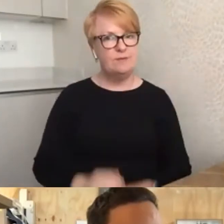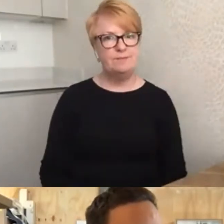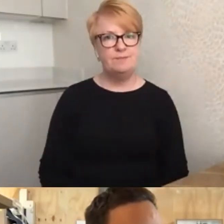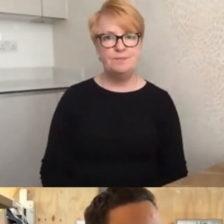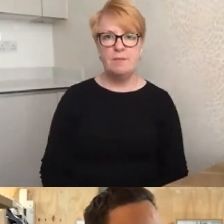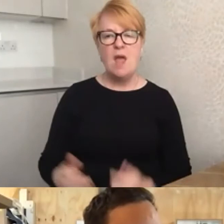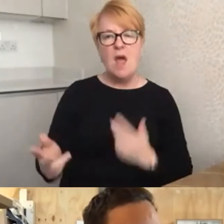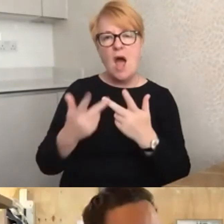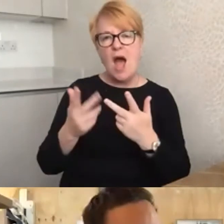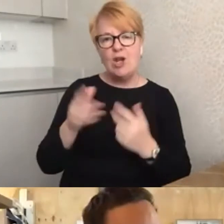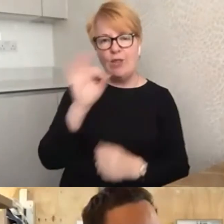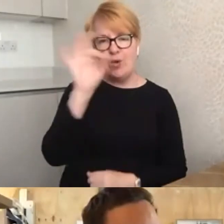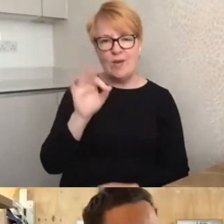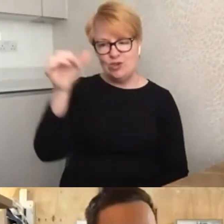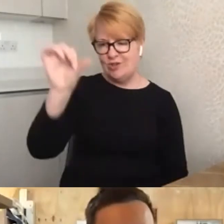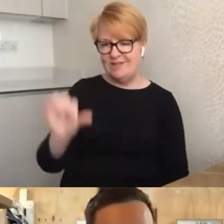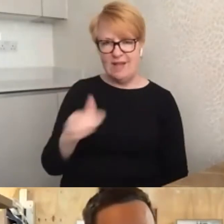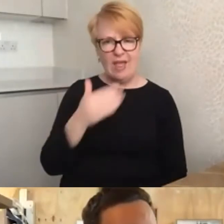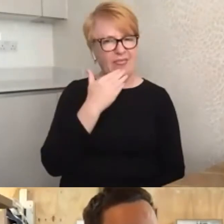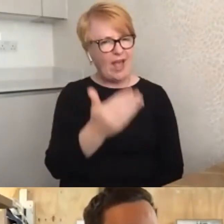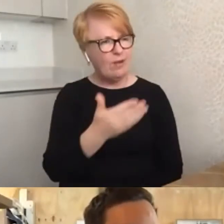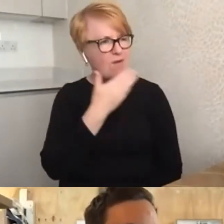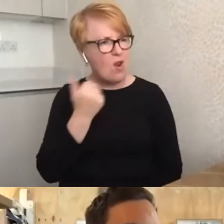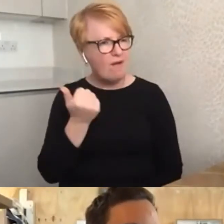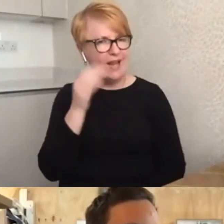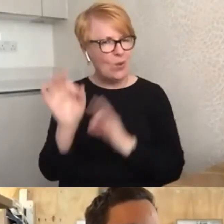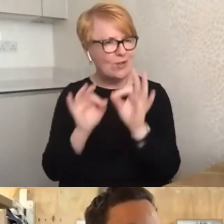there's so many nice questions. Thanks so much, everyone that I quite like.